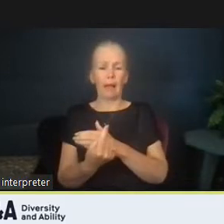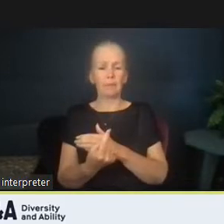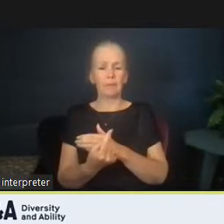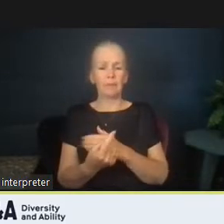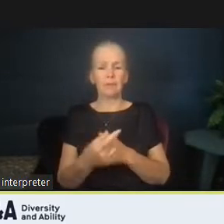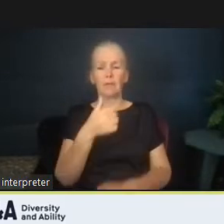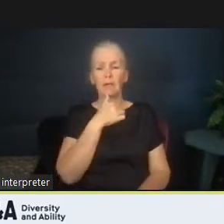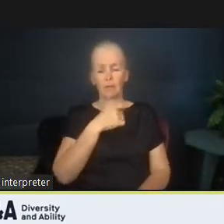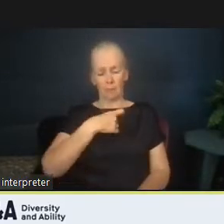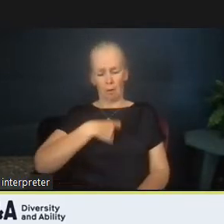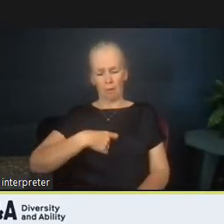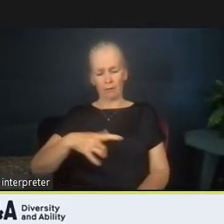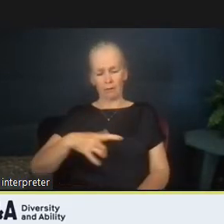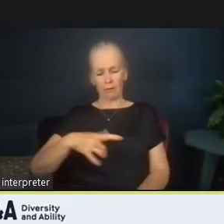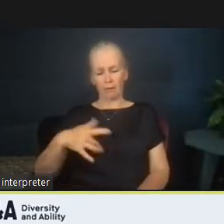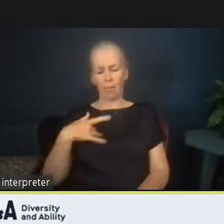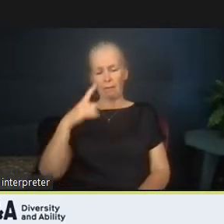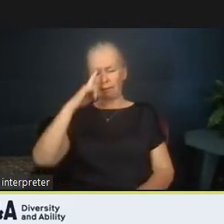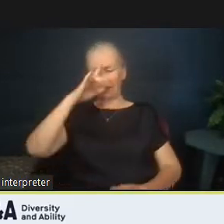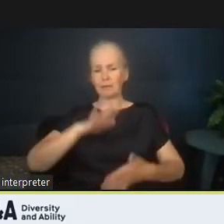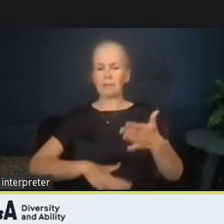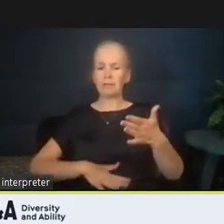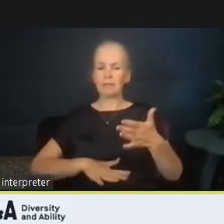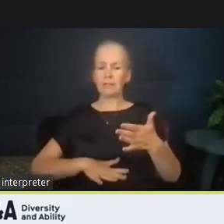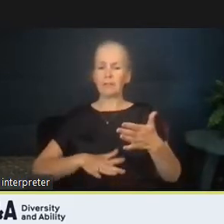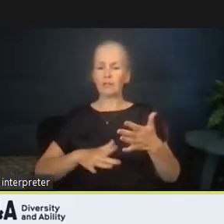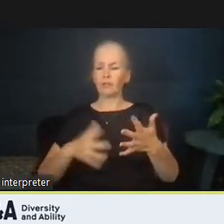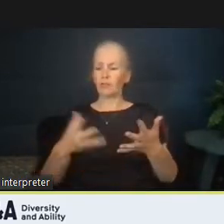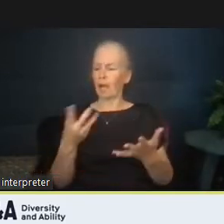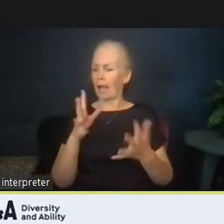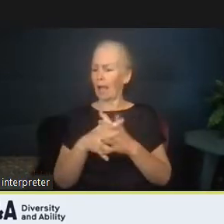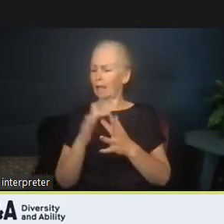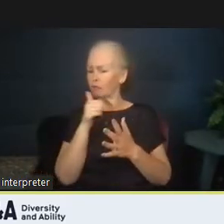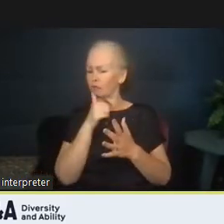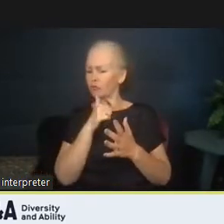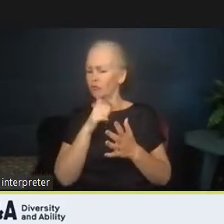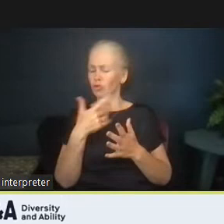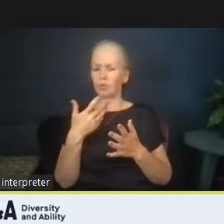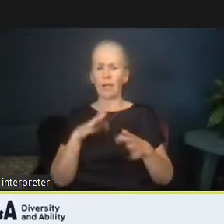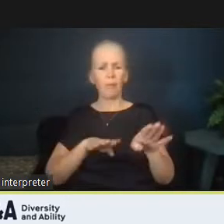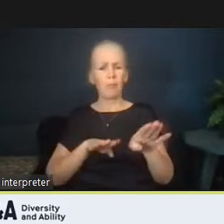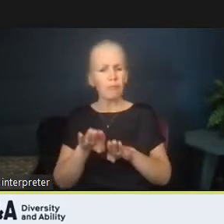my personal lived experience to put it into practice. How do we put it into practice? As